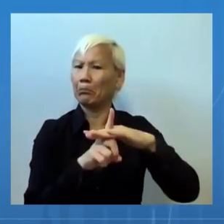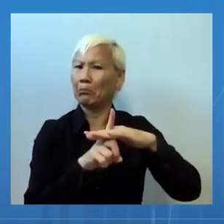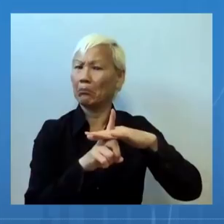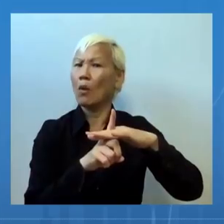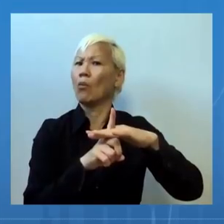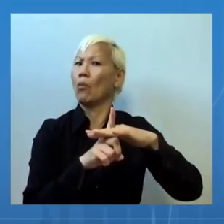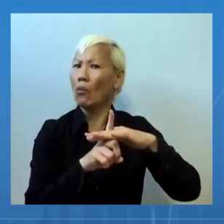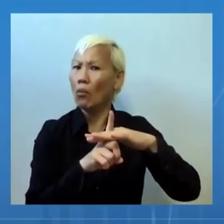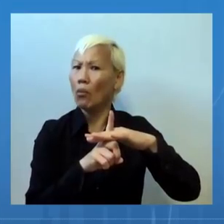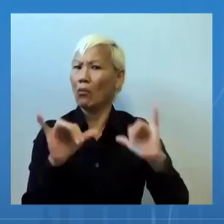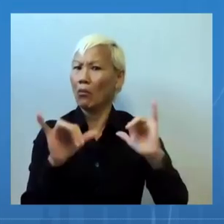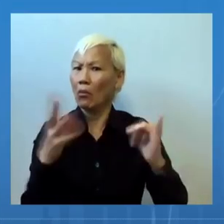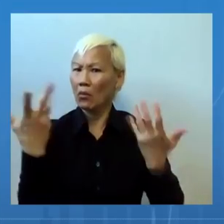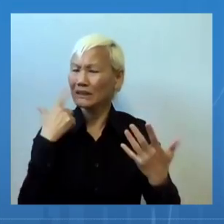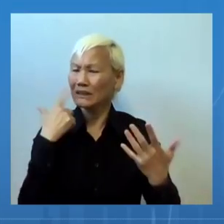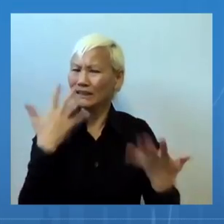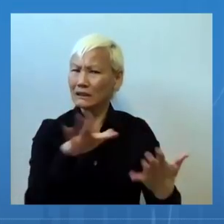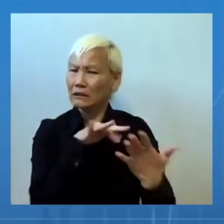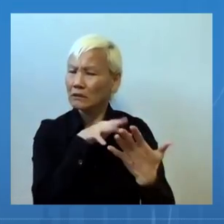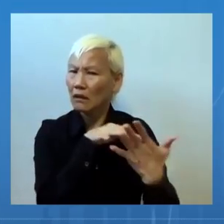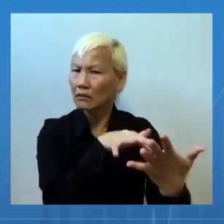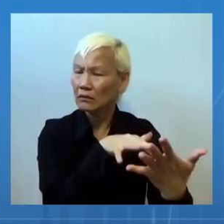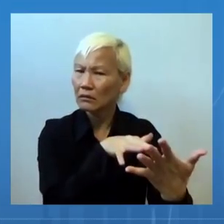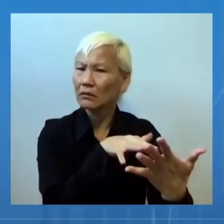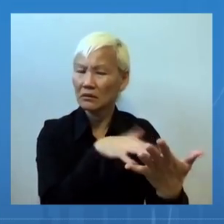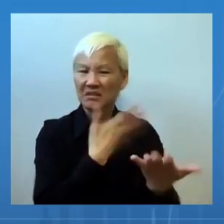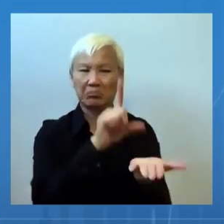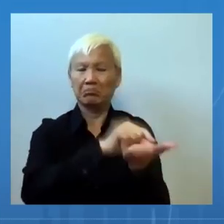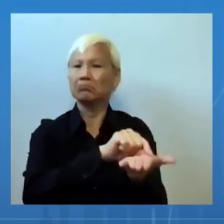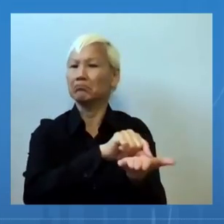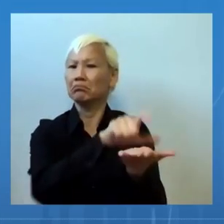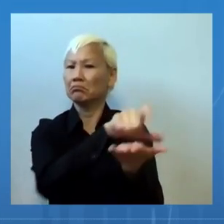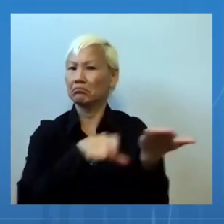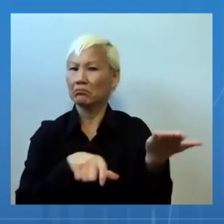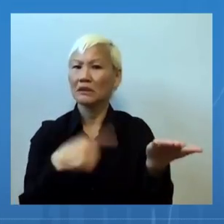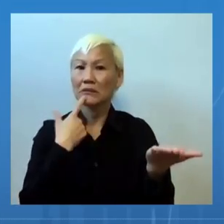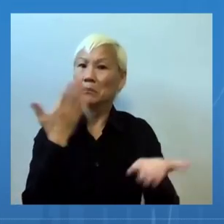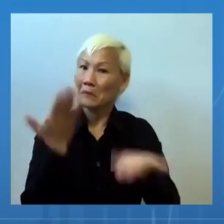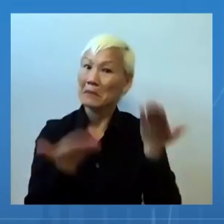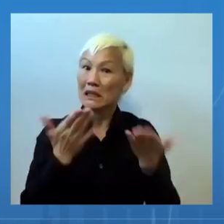which indicated that it is likely that children equally spread infection,